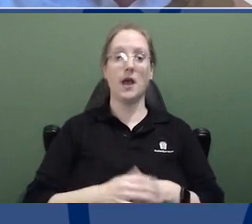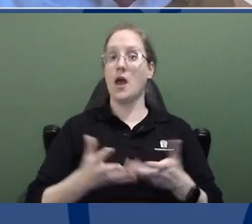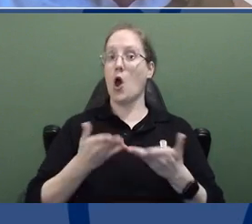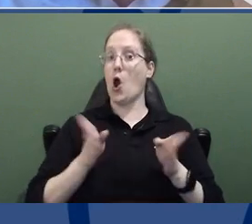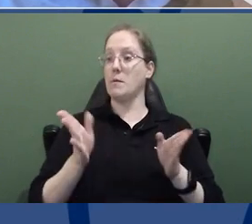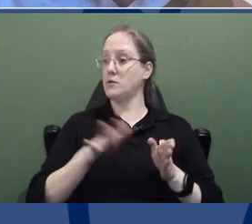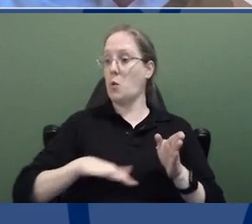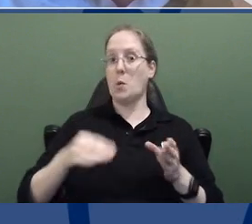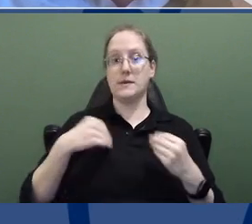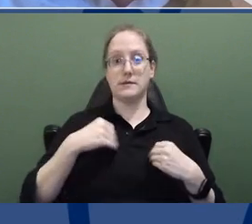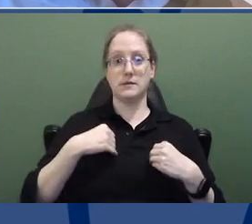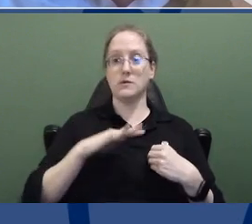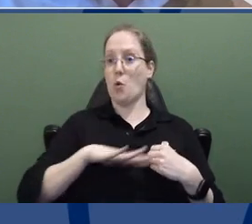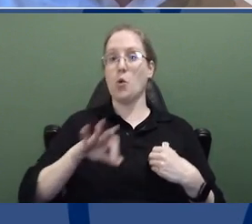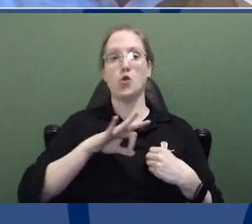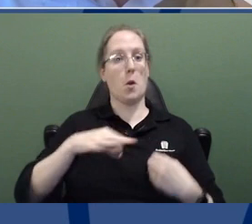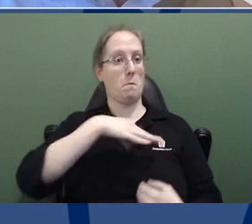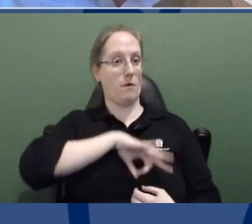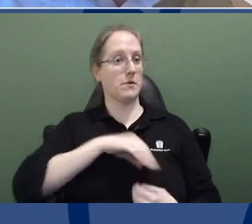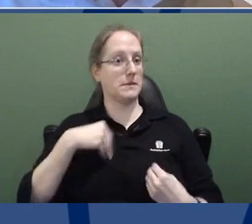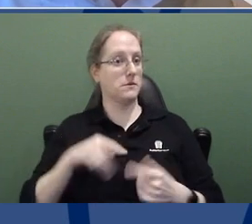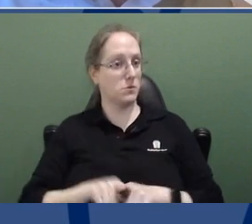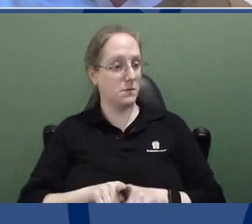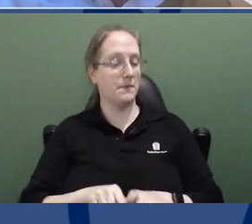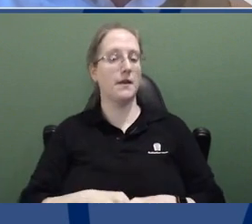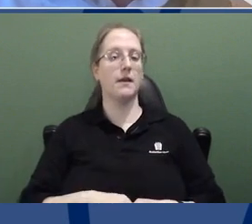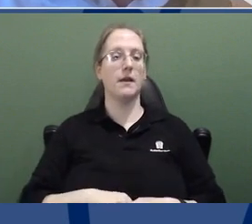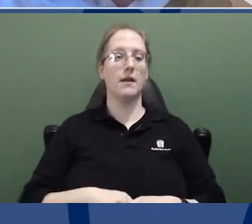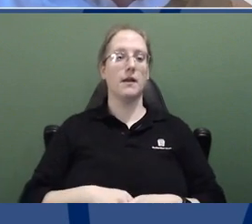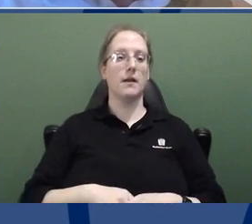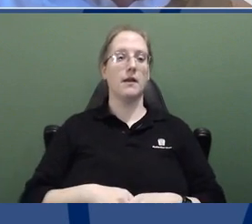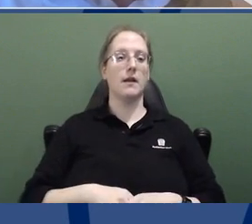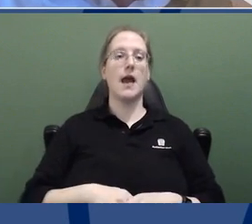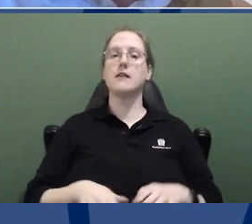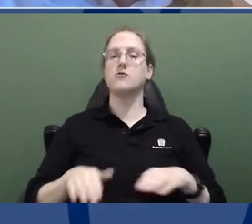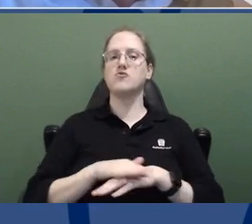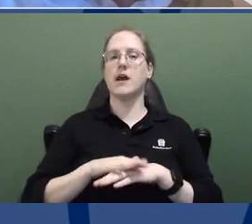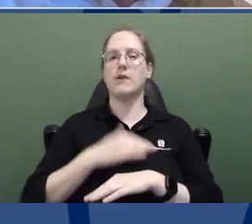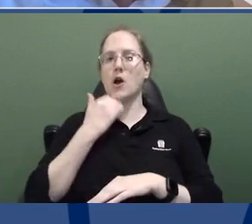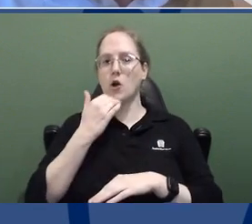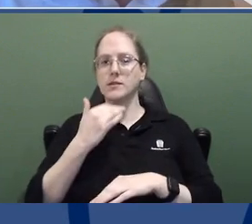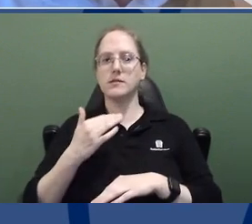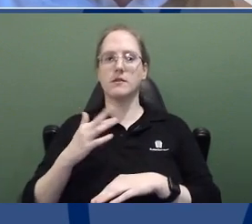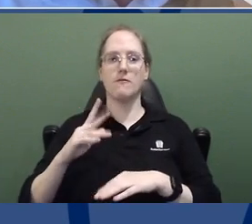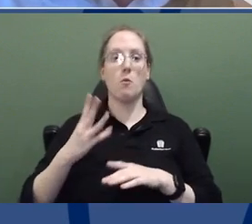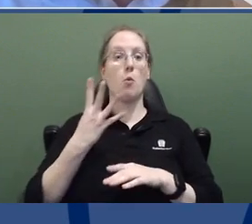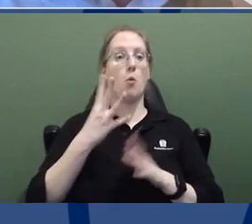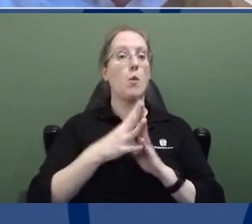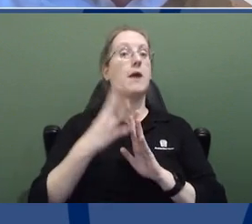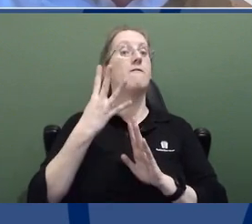And it's to cover costs ‑ business costs from week 4 of the lockdown onwards. Qualification